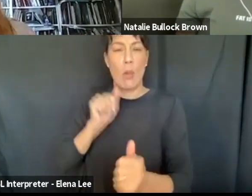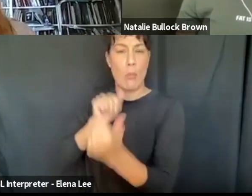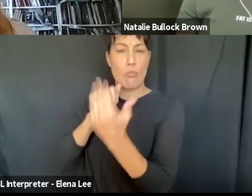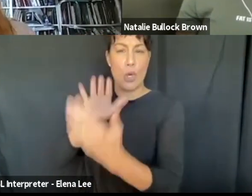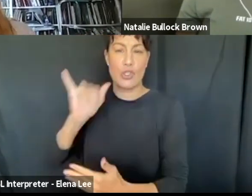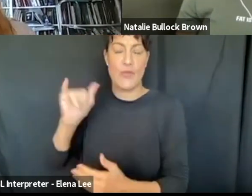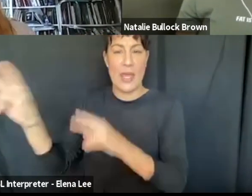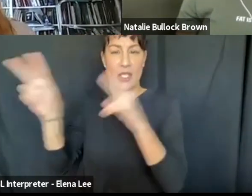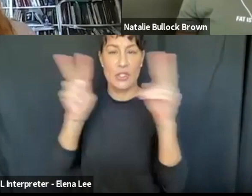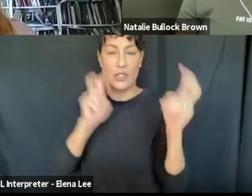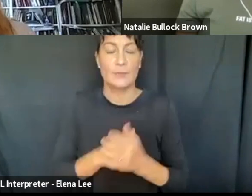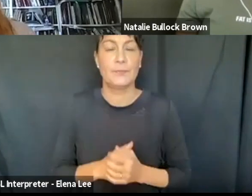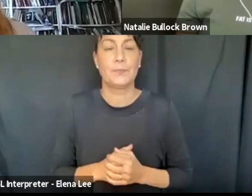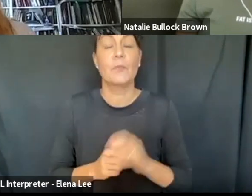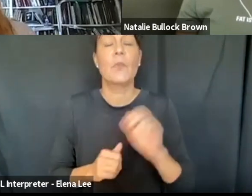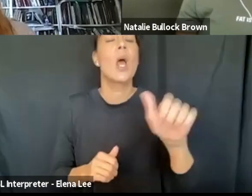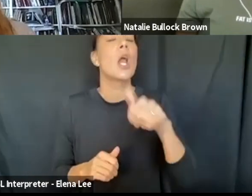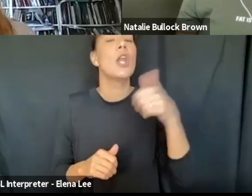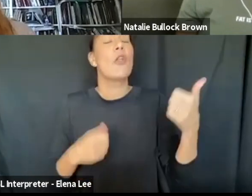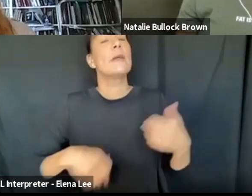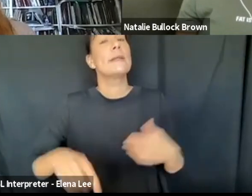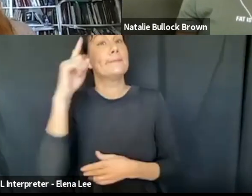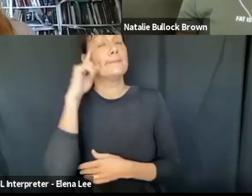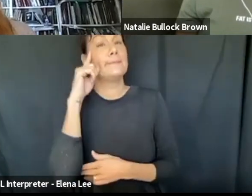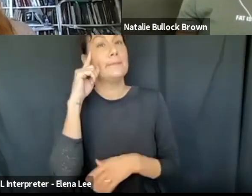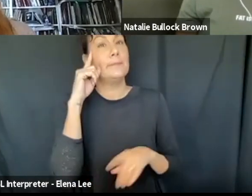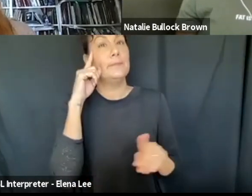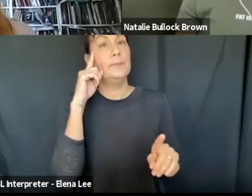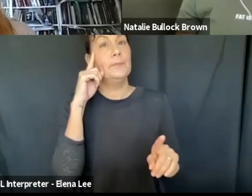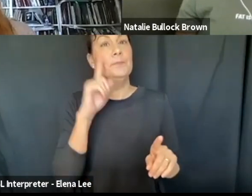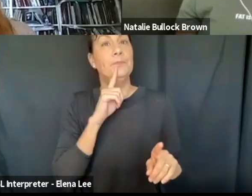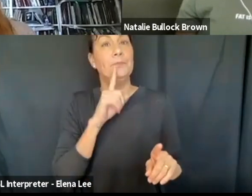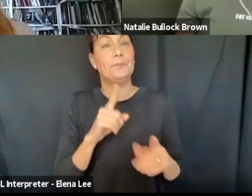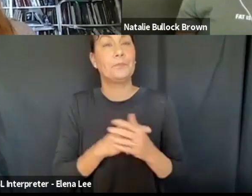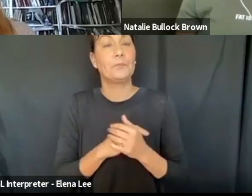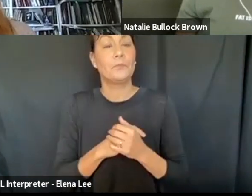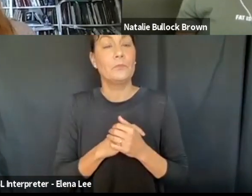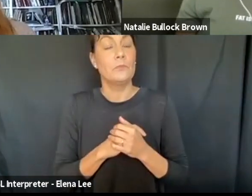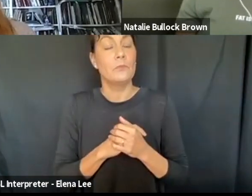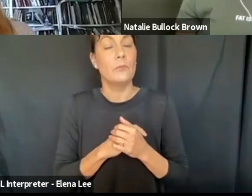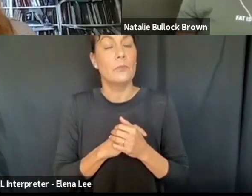And then I think another one that comes up in both is really the question of being careful